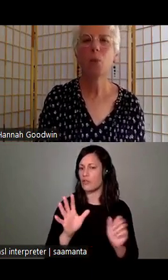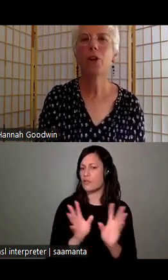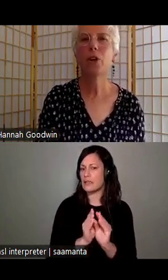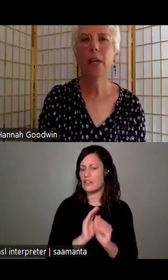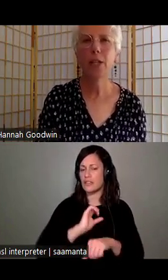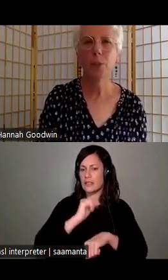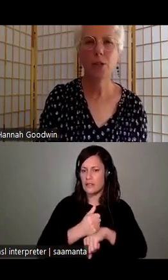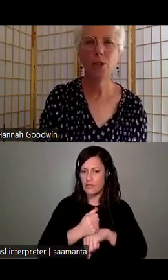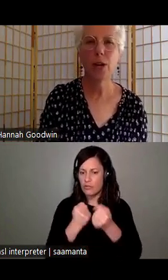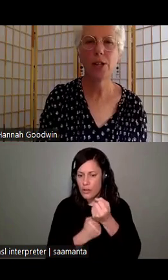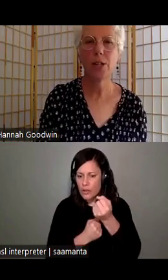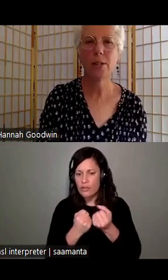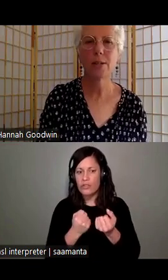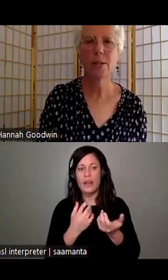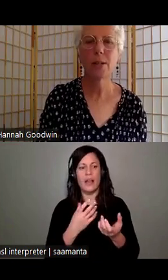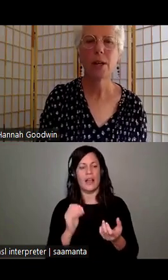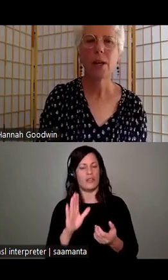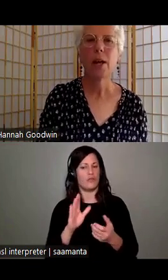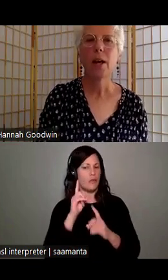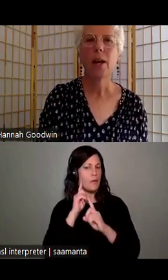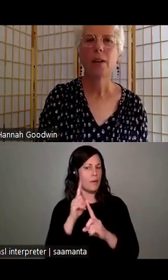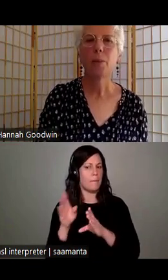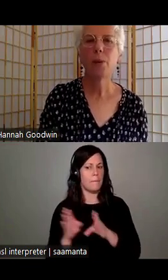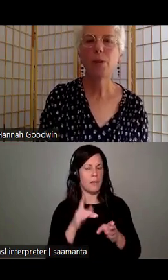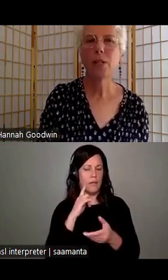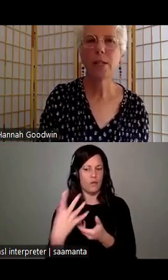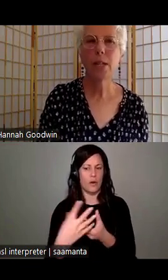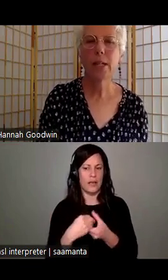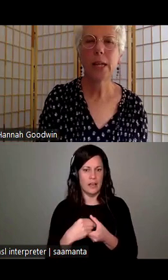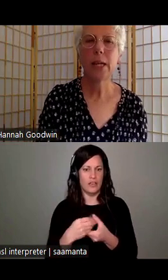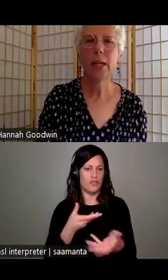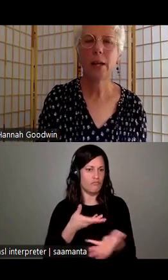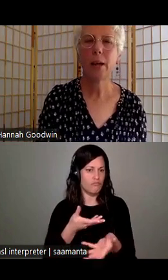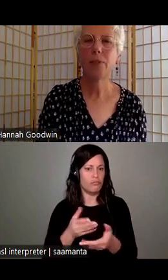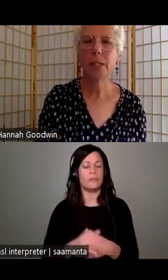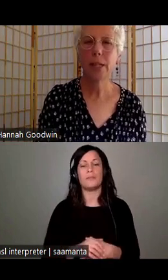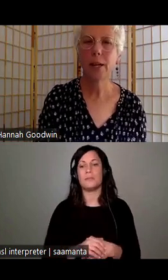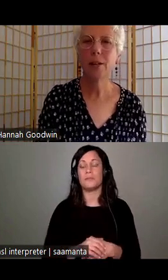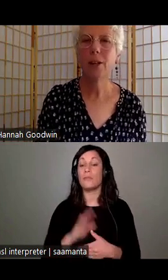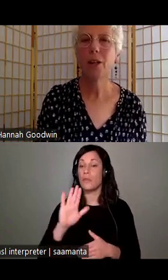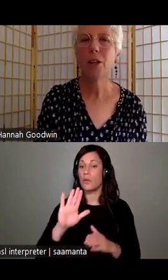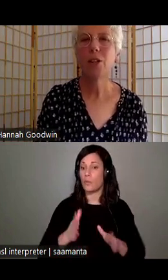What are your engagement strategies? The proposal needs to contain enough detail